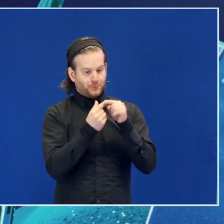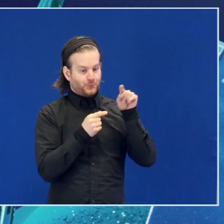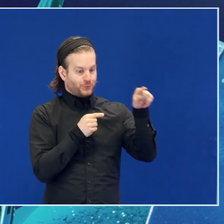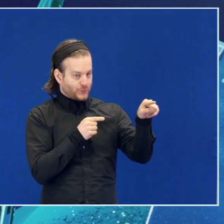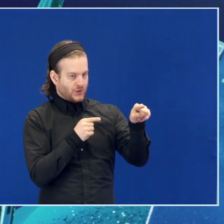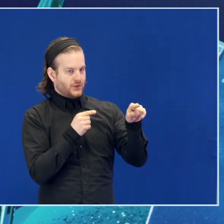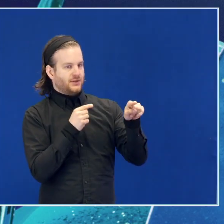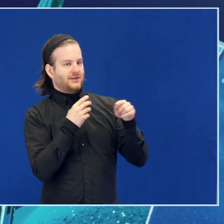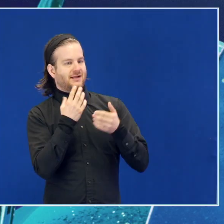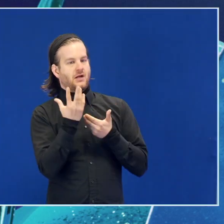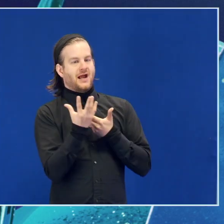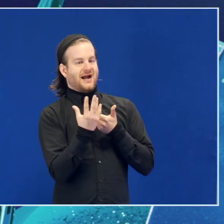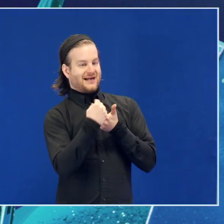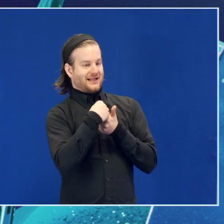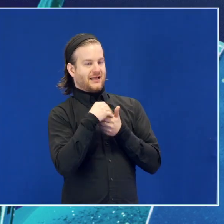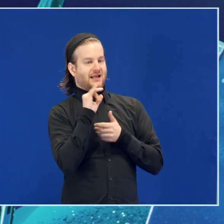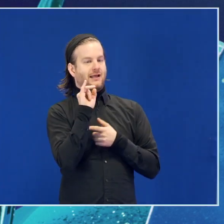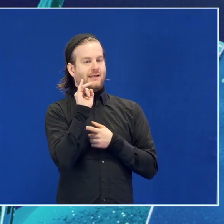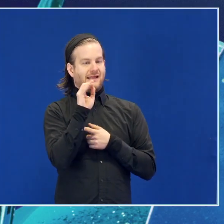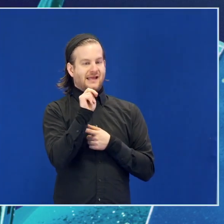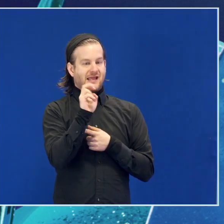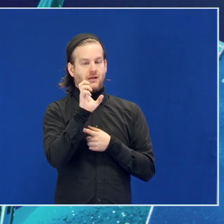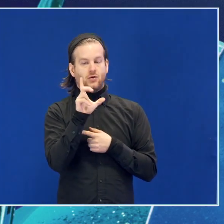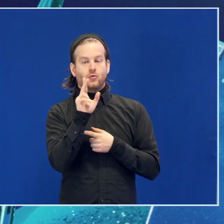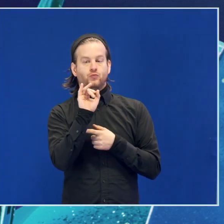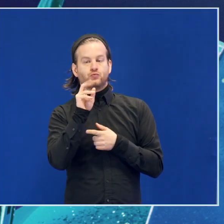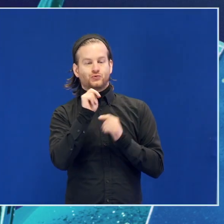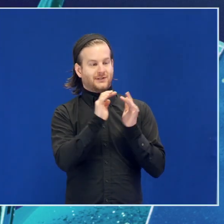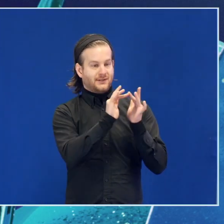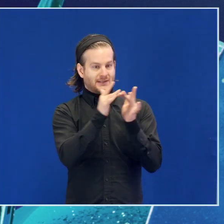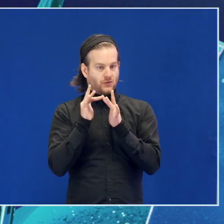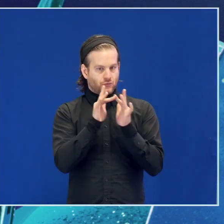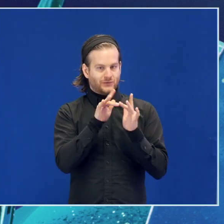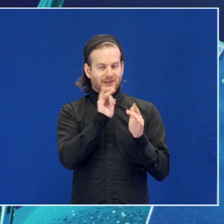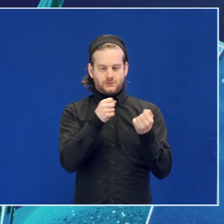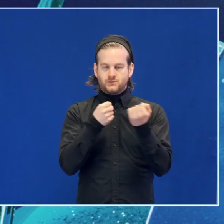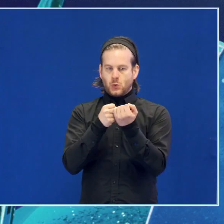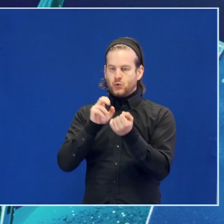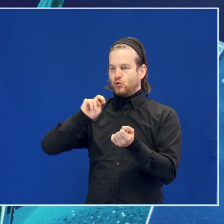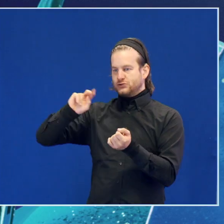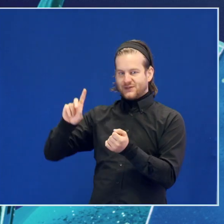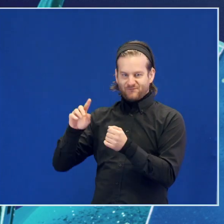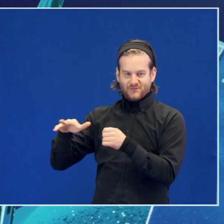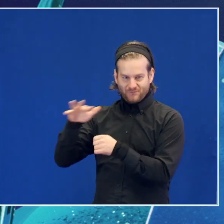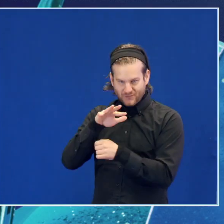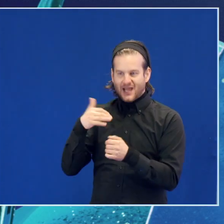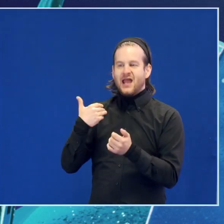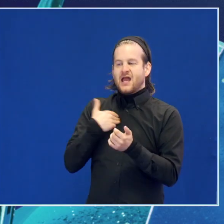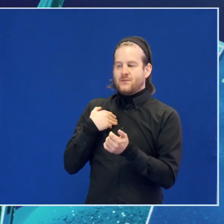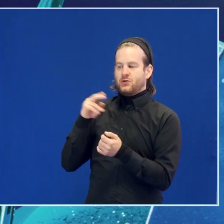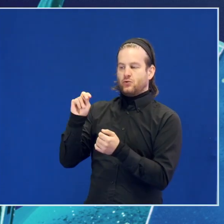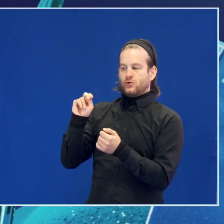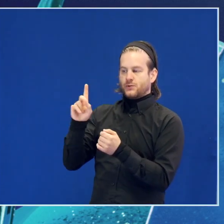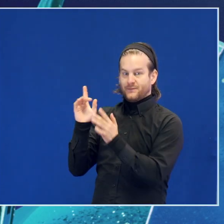supports neurodiversity and we have a neurodiversity inclusion network as well. And that focuses on employees internally